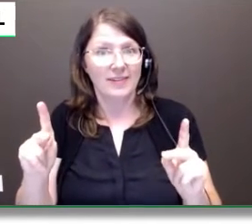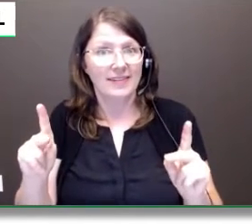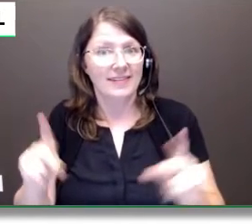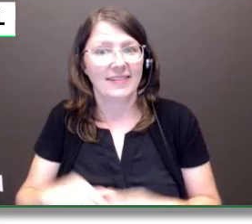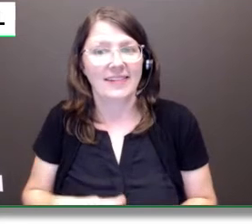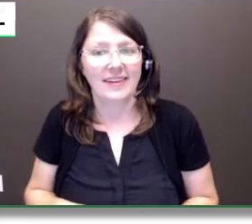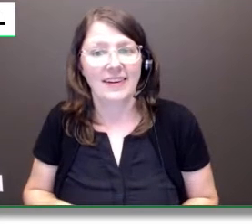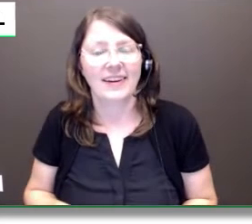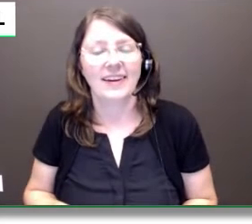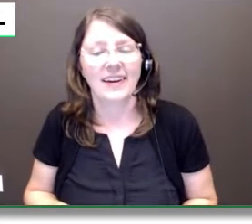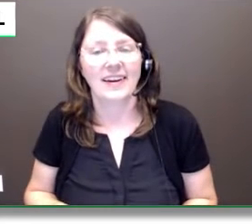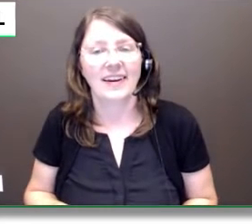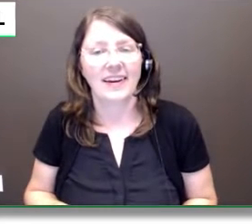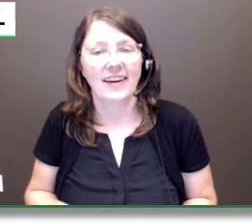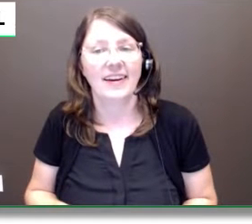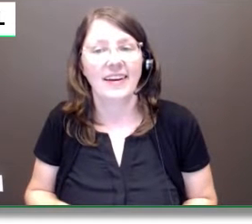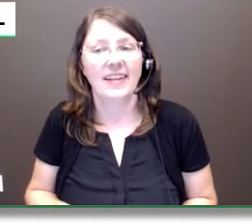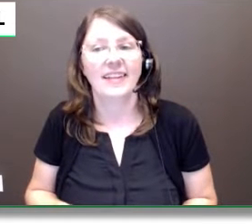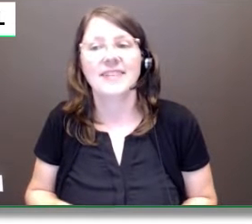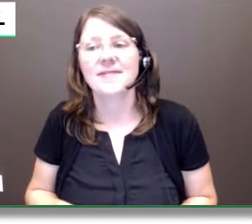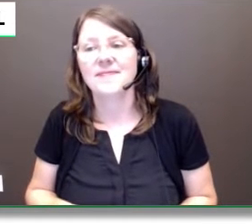education around uh